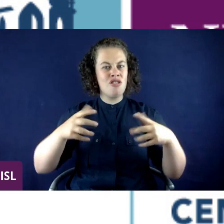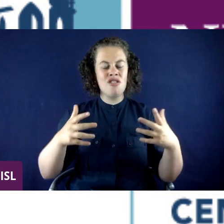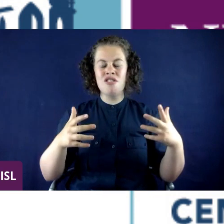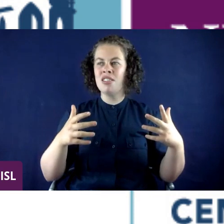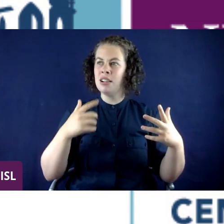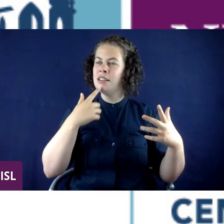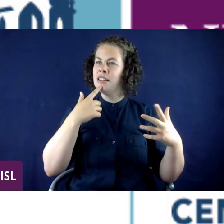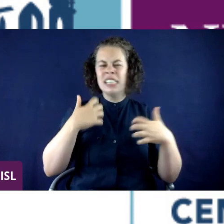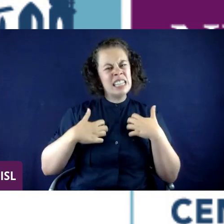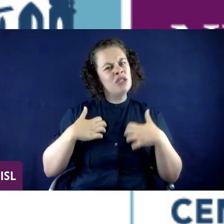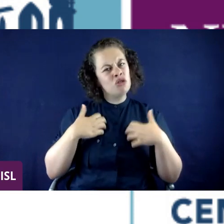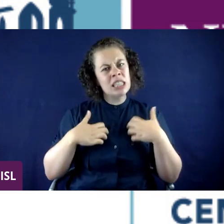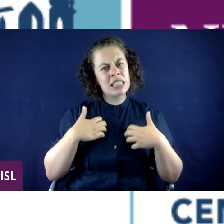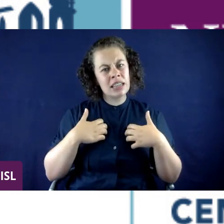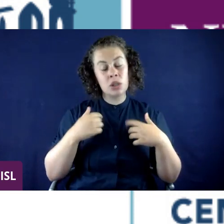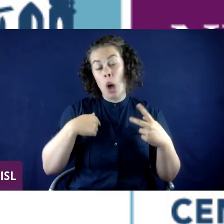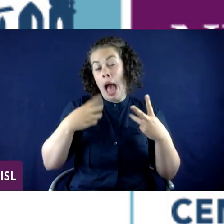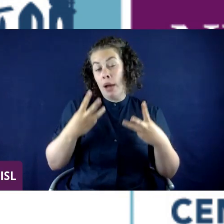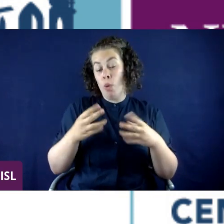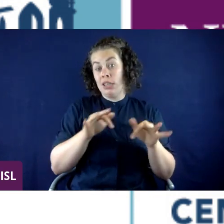websites and some examples here